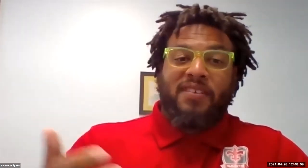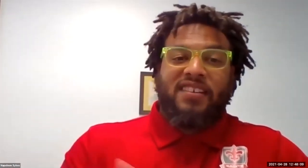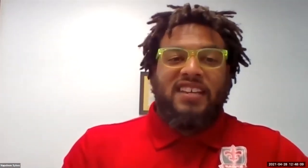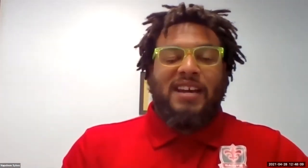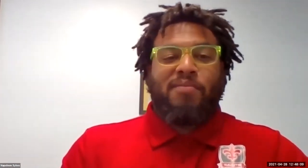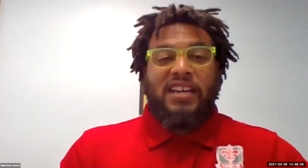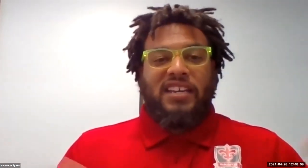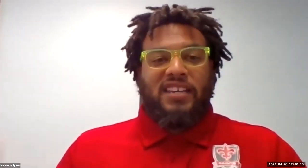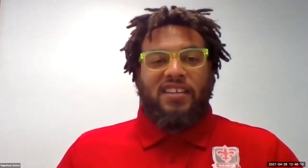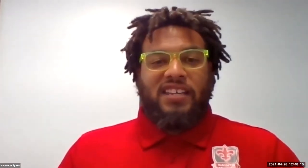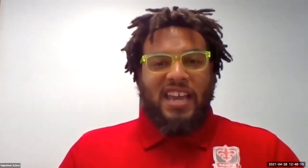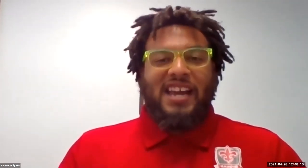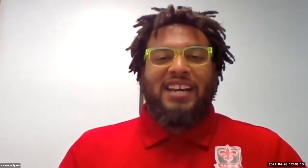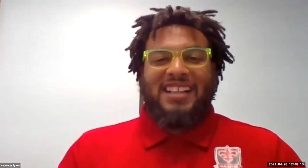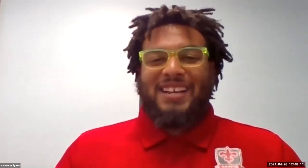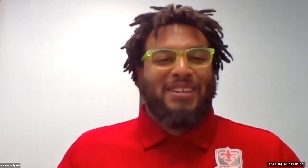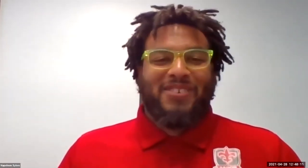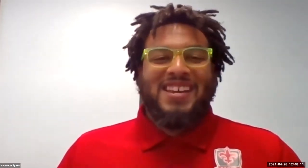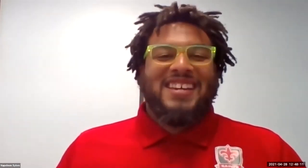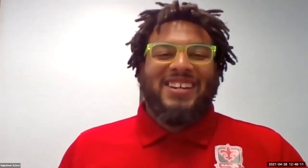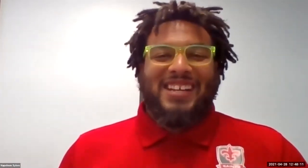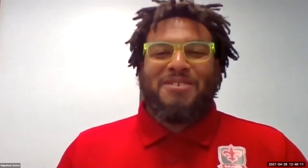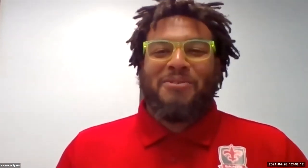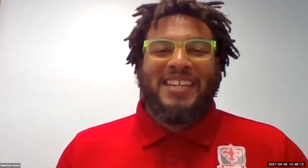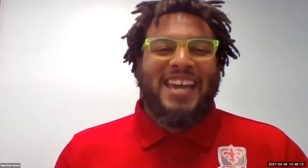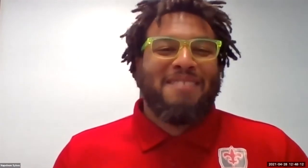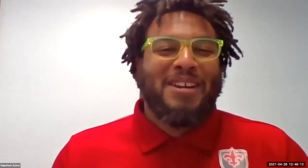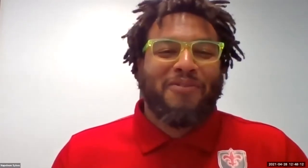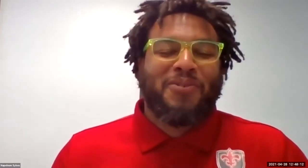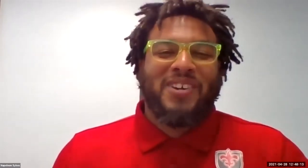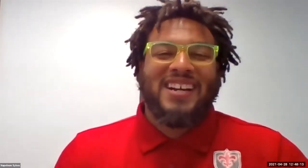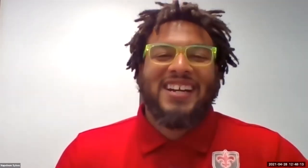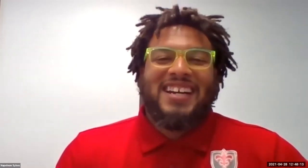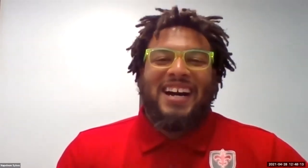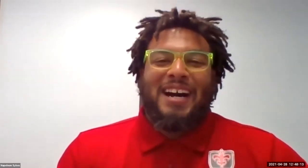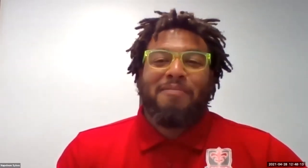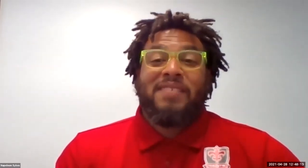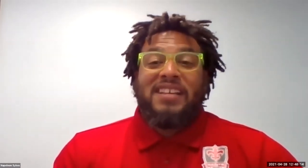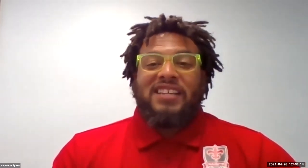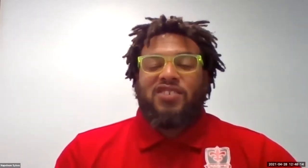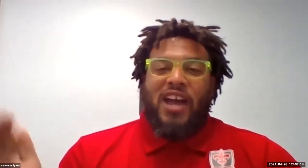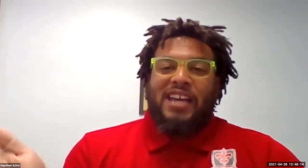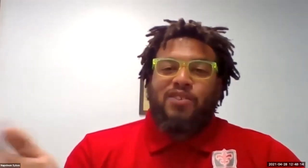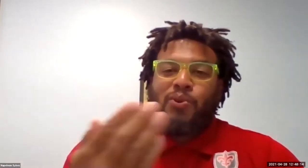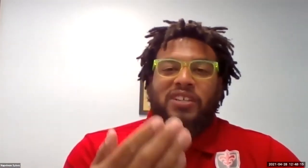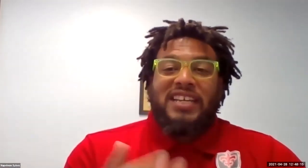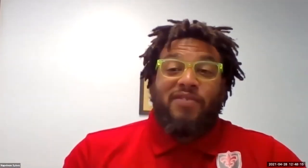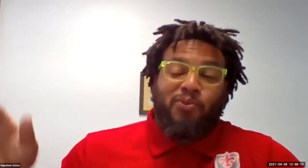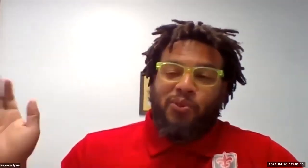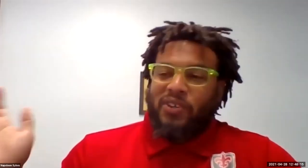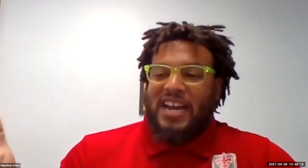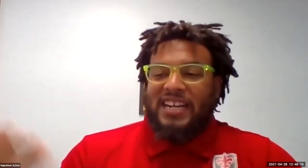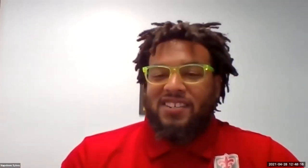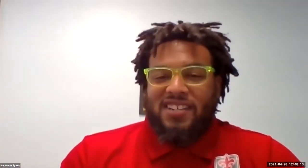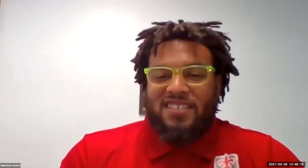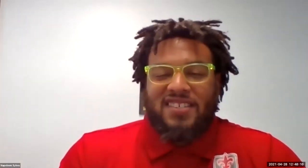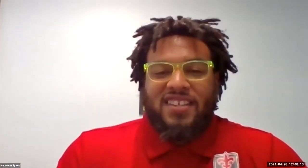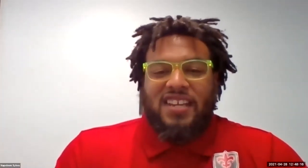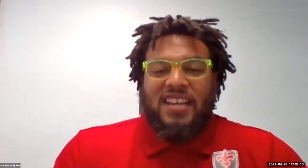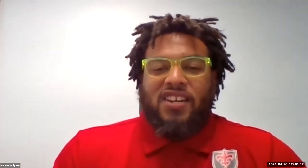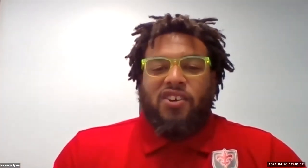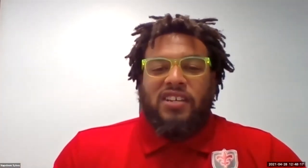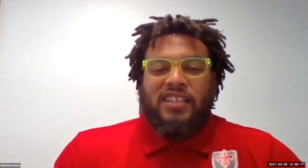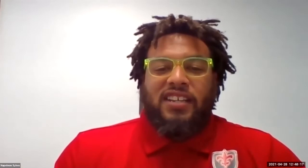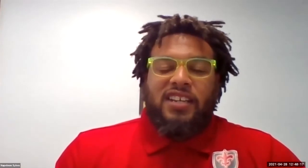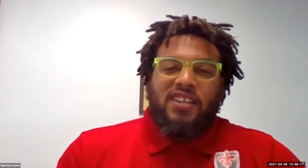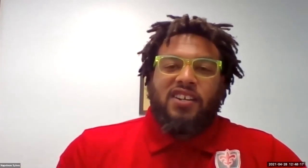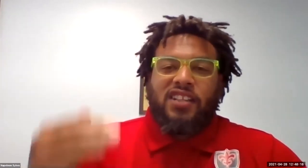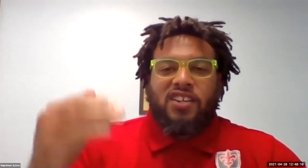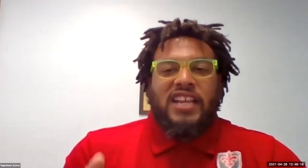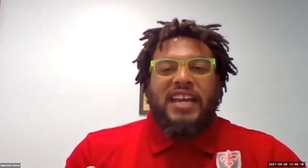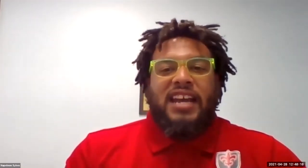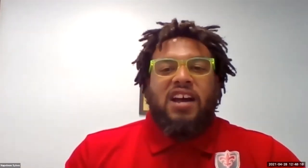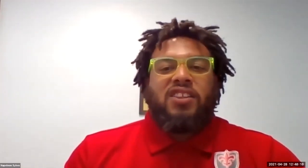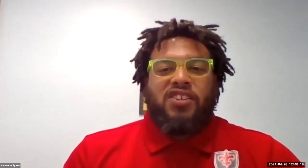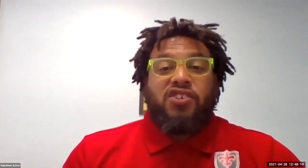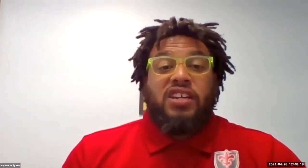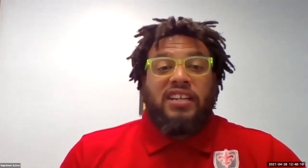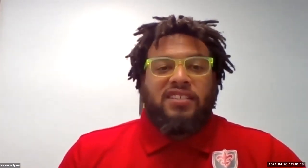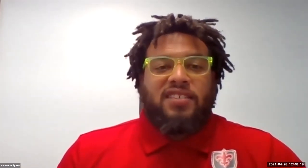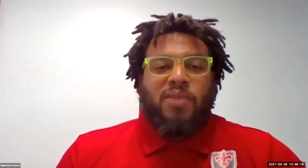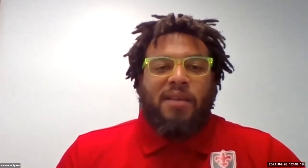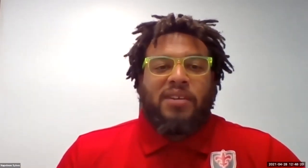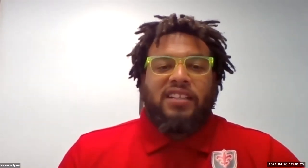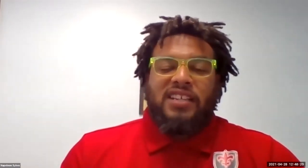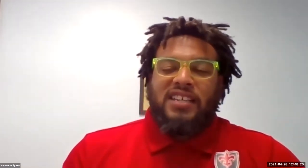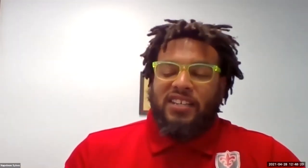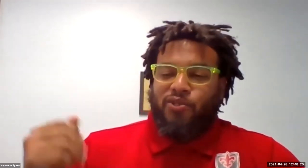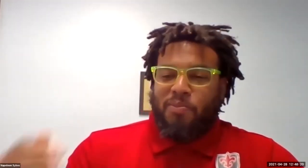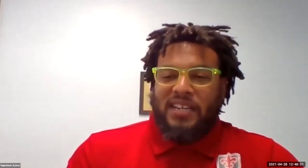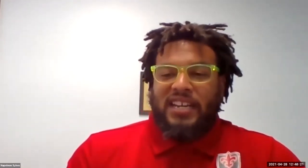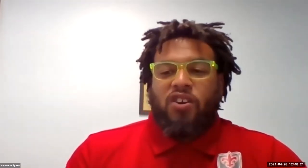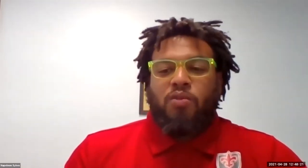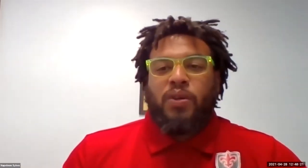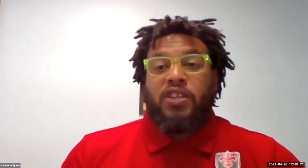Growing up, my mother would get our birthday cake from one of the bakeries in Lexington